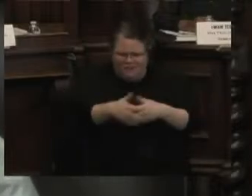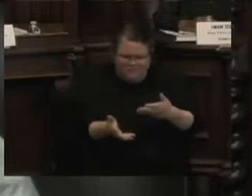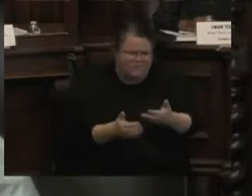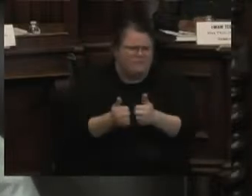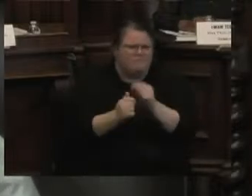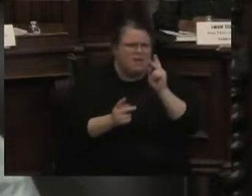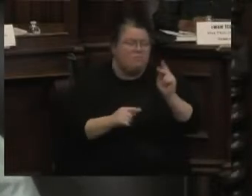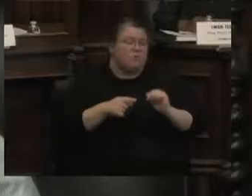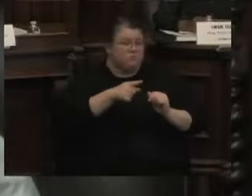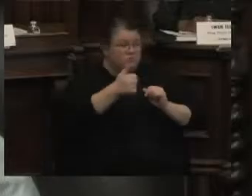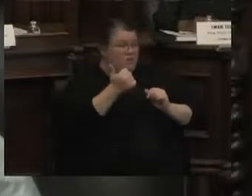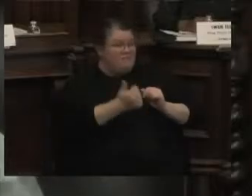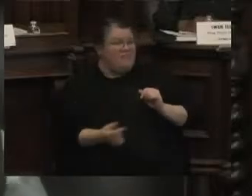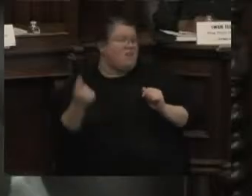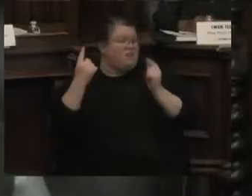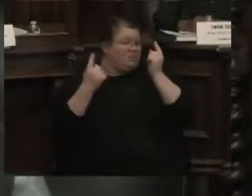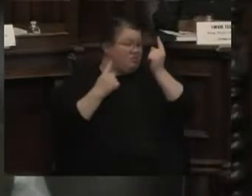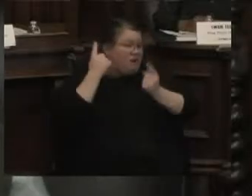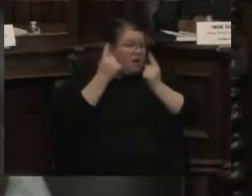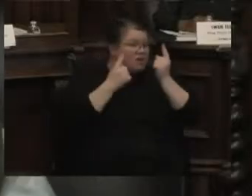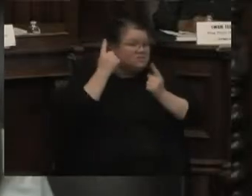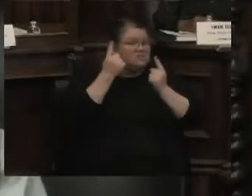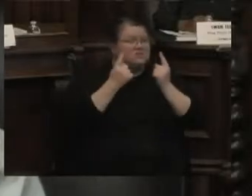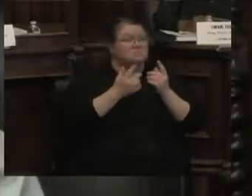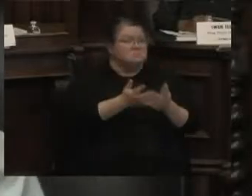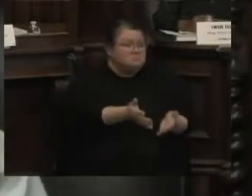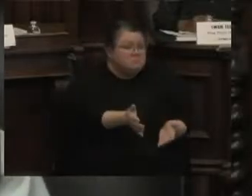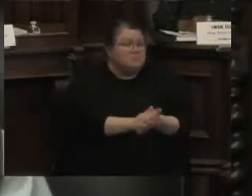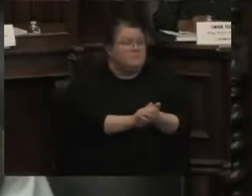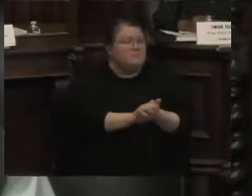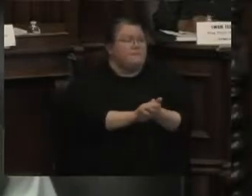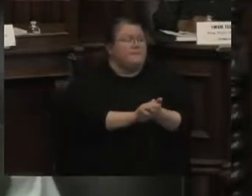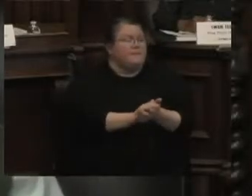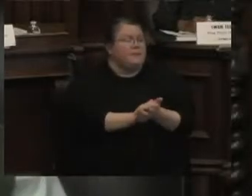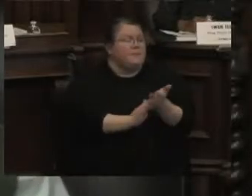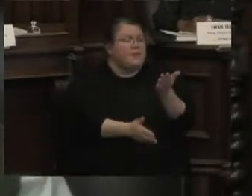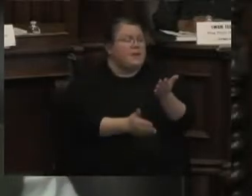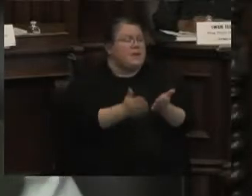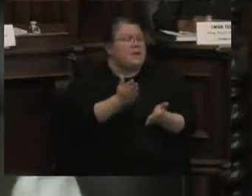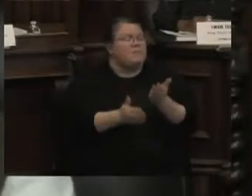desk and out where the public